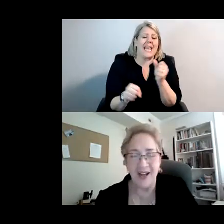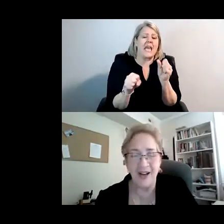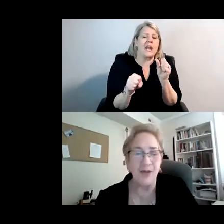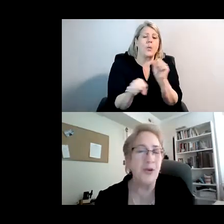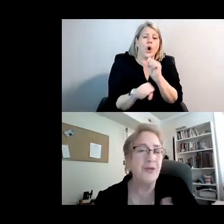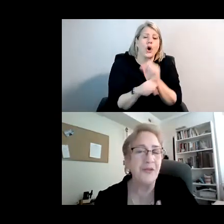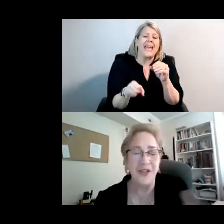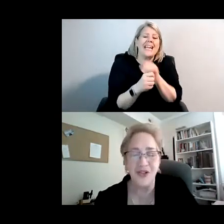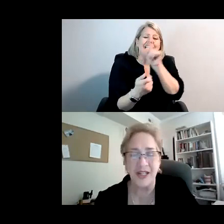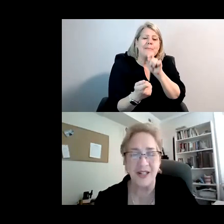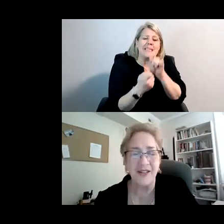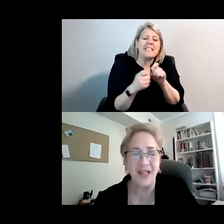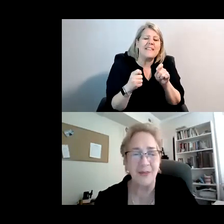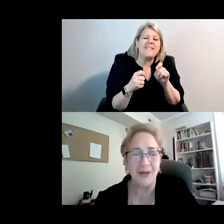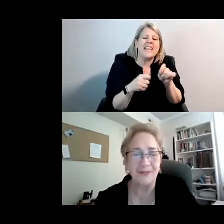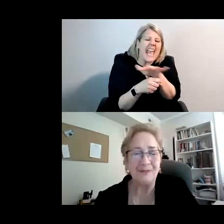and what are the things you need to think about.